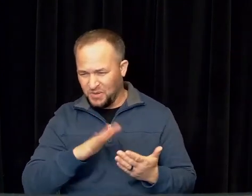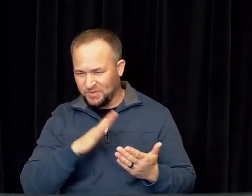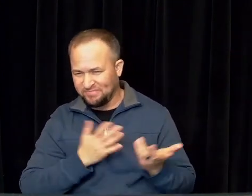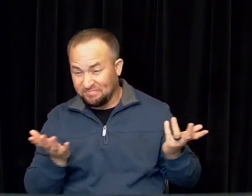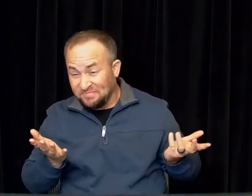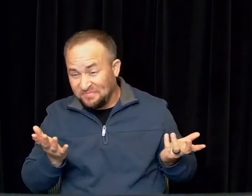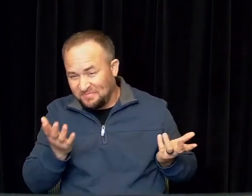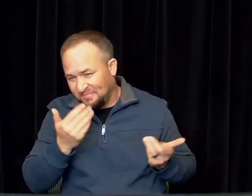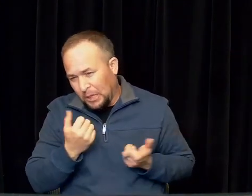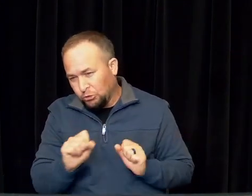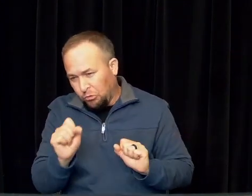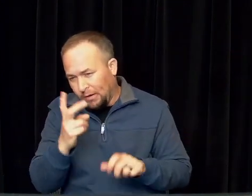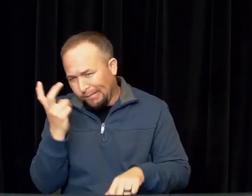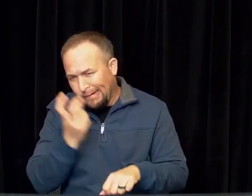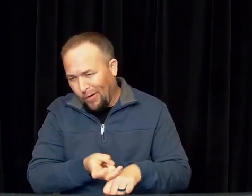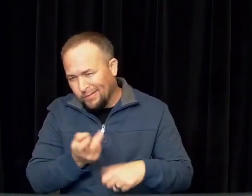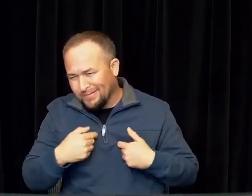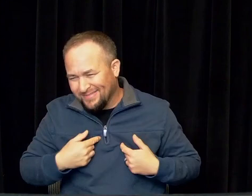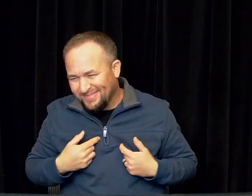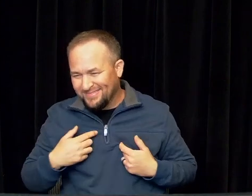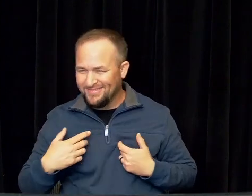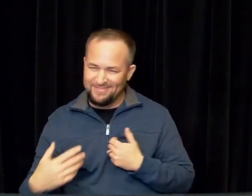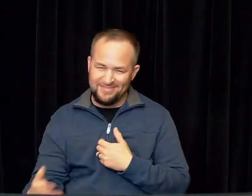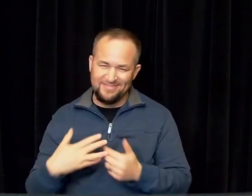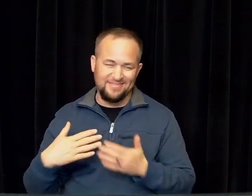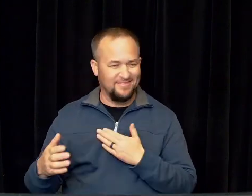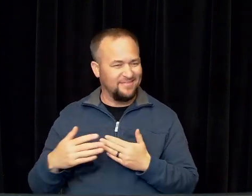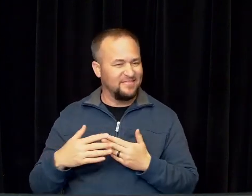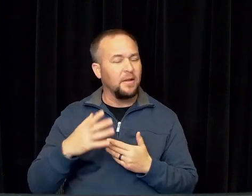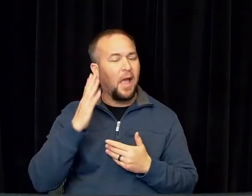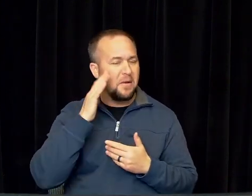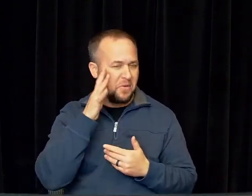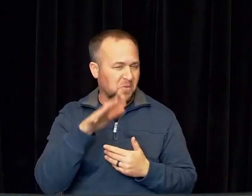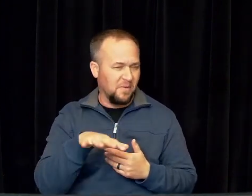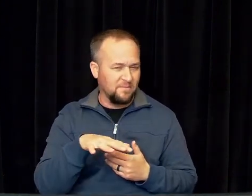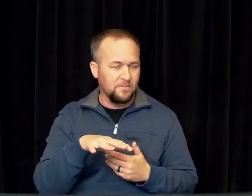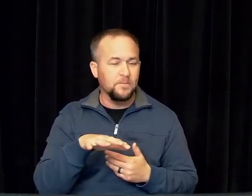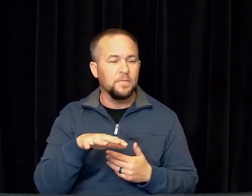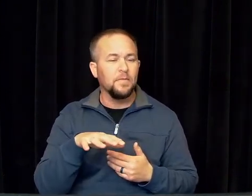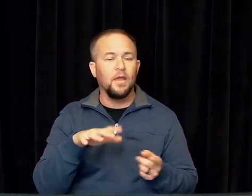mean I tried really hard on it. So, you're gonna find measures of center which are the